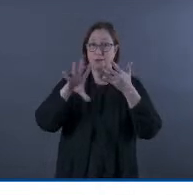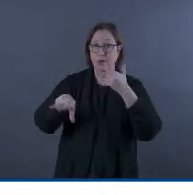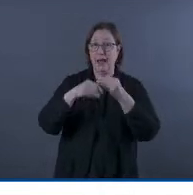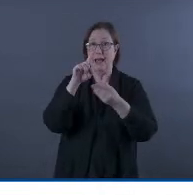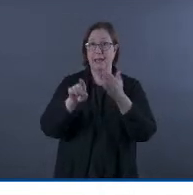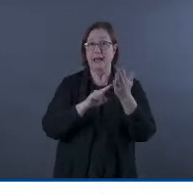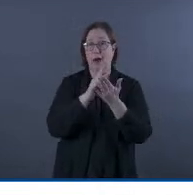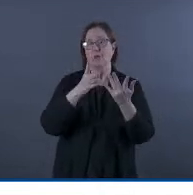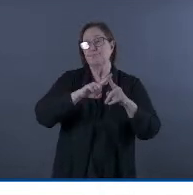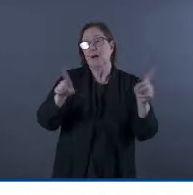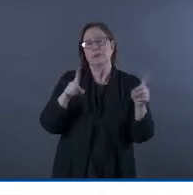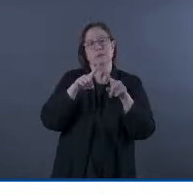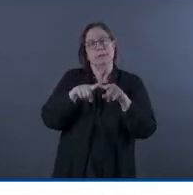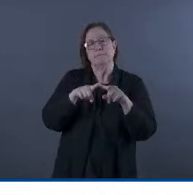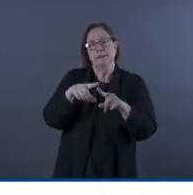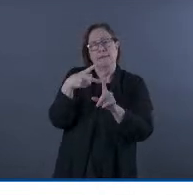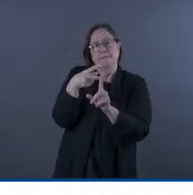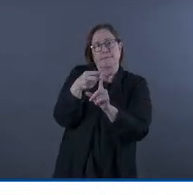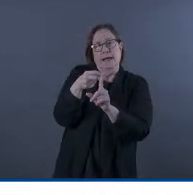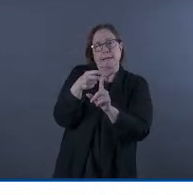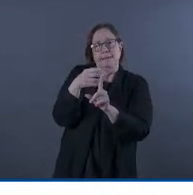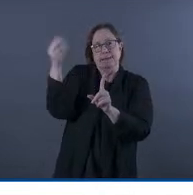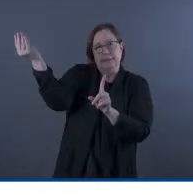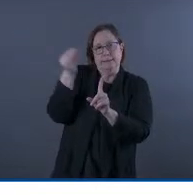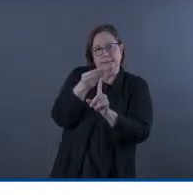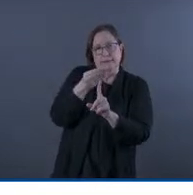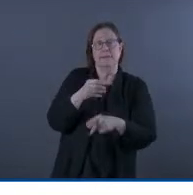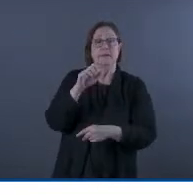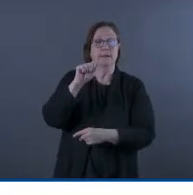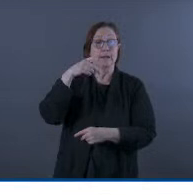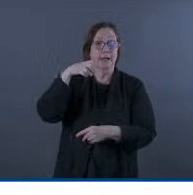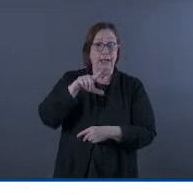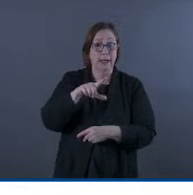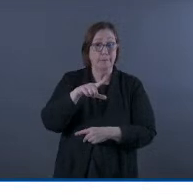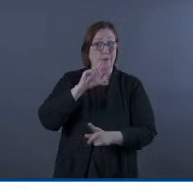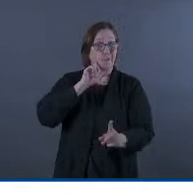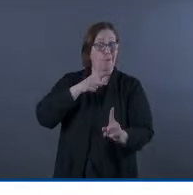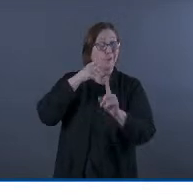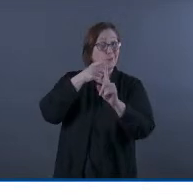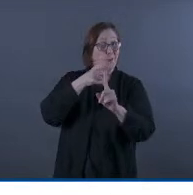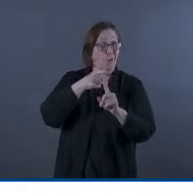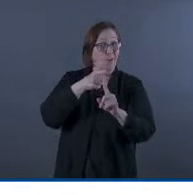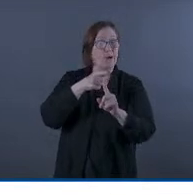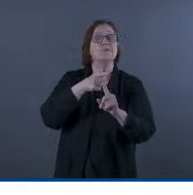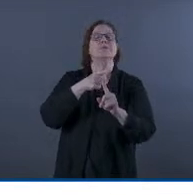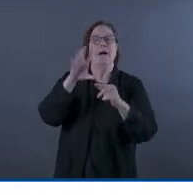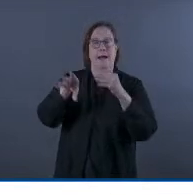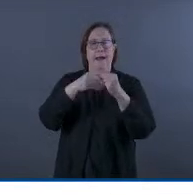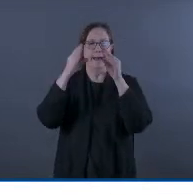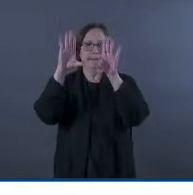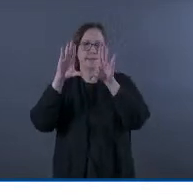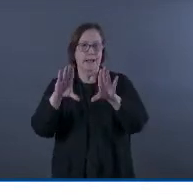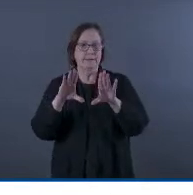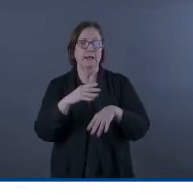In April we actually hope to expand to doing both Saturday and Sunday clinics. And if we have enough vaccine, we'll do 800